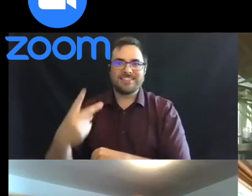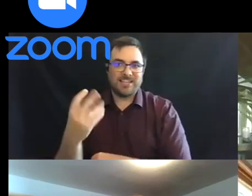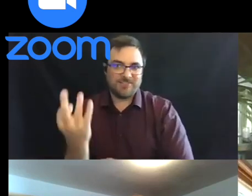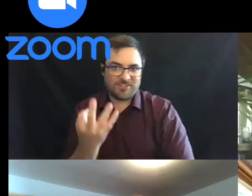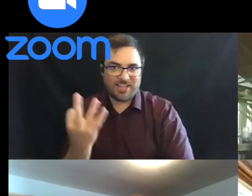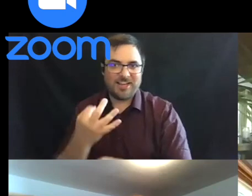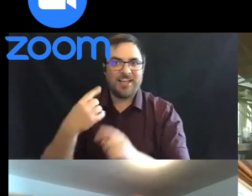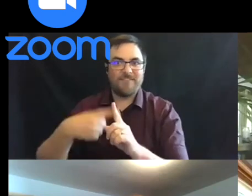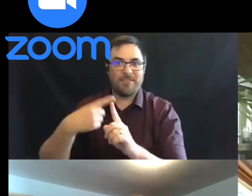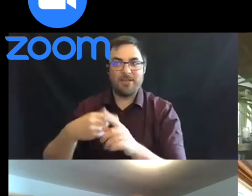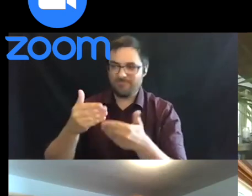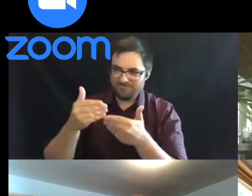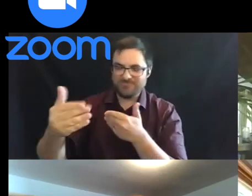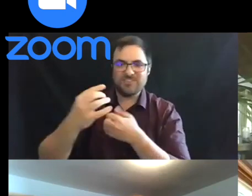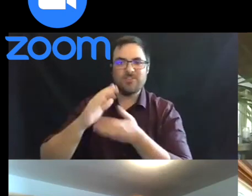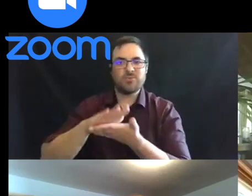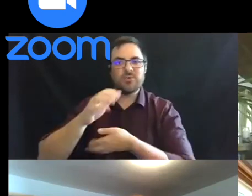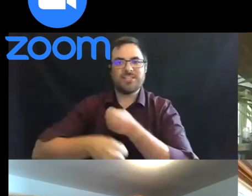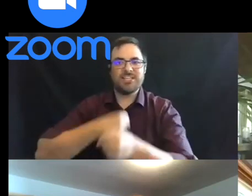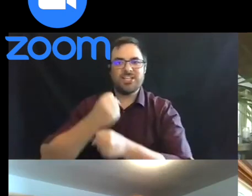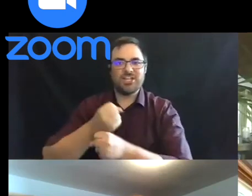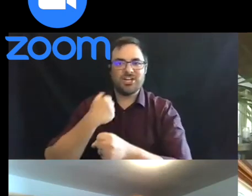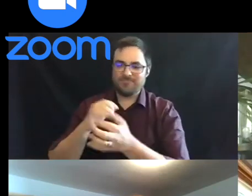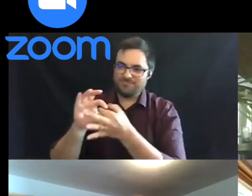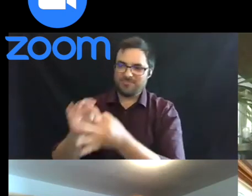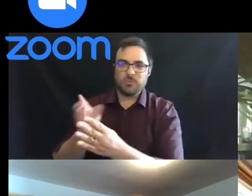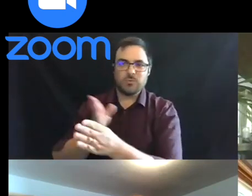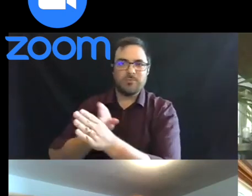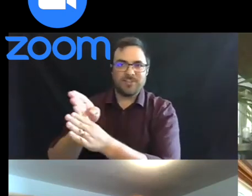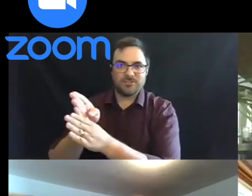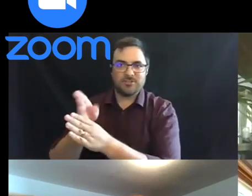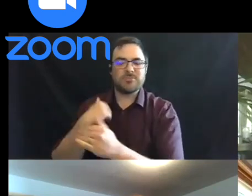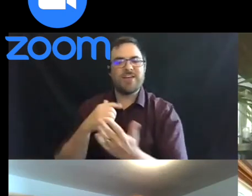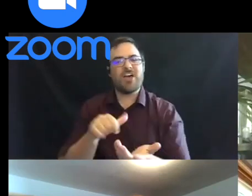whole school year for professionals and then we have some other things in the works, our parents...